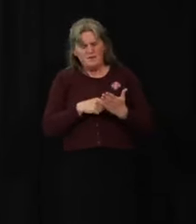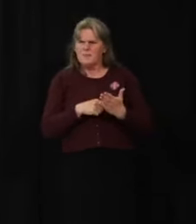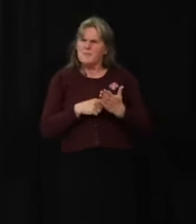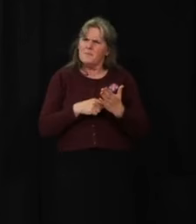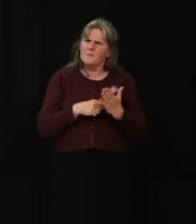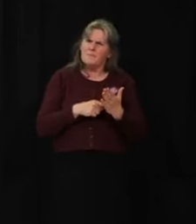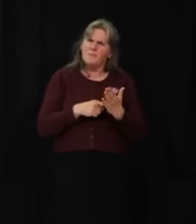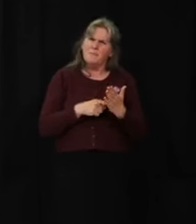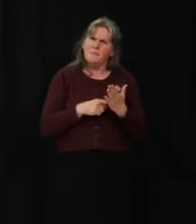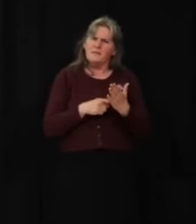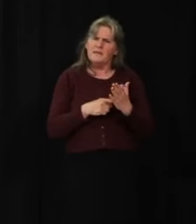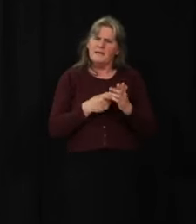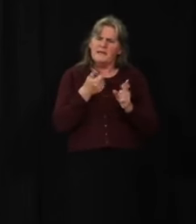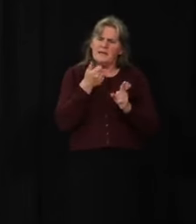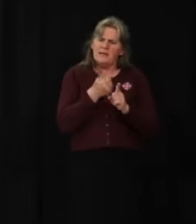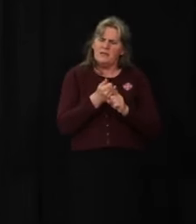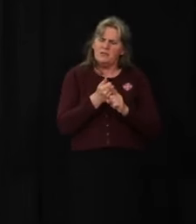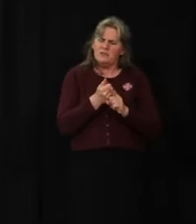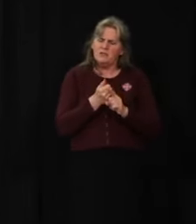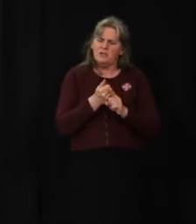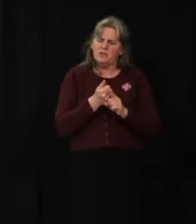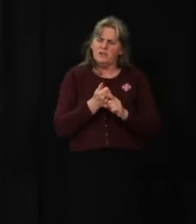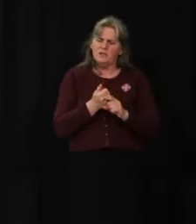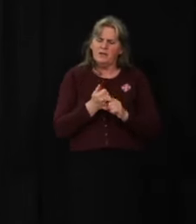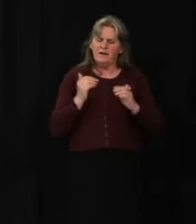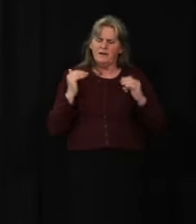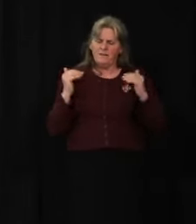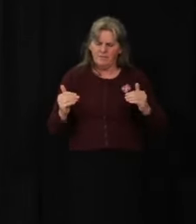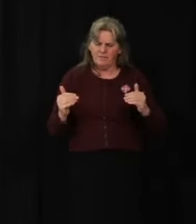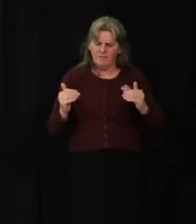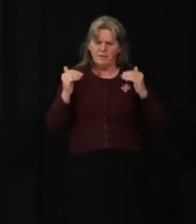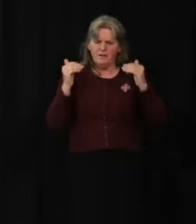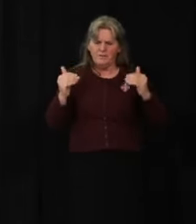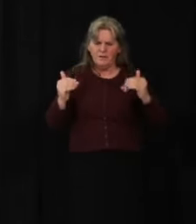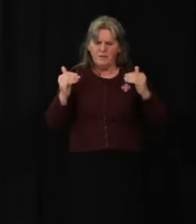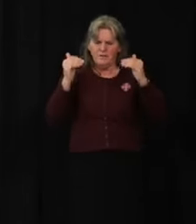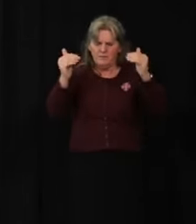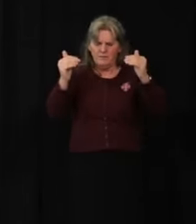Wear as if we see a downward trend that sets us forward.